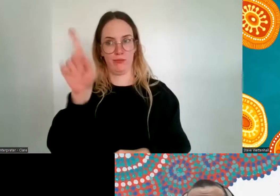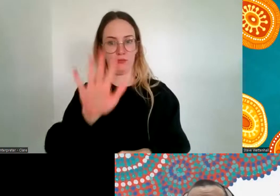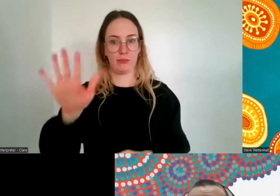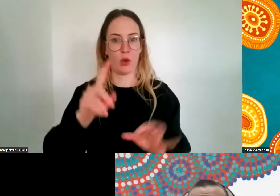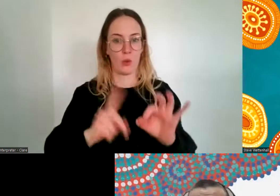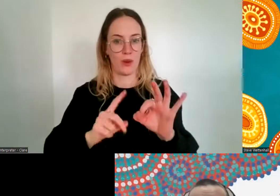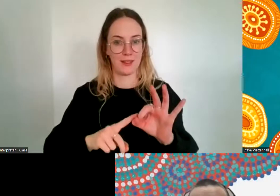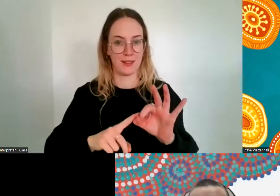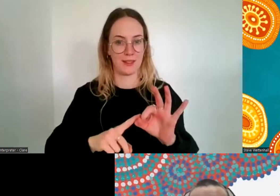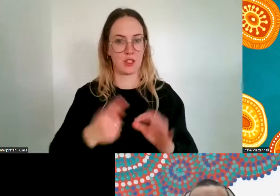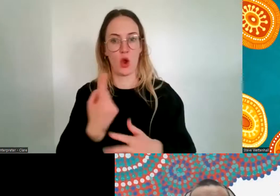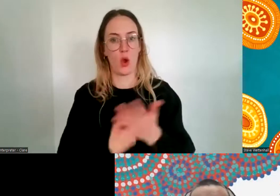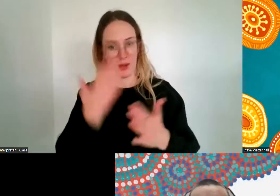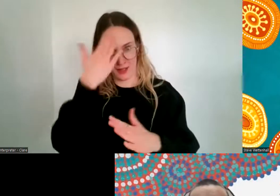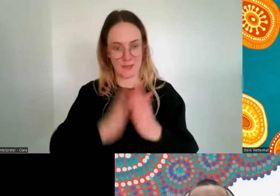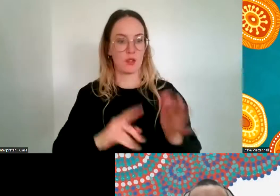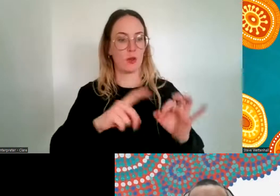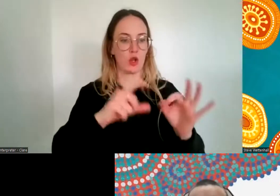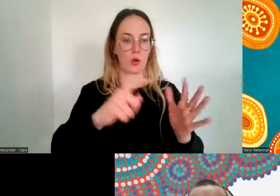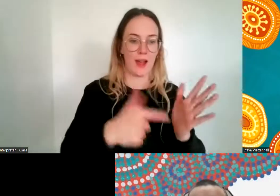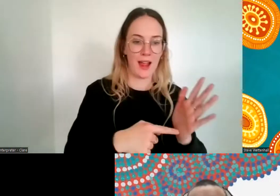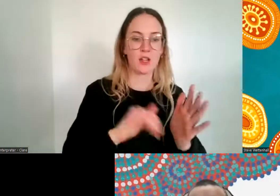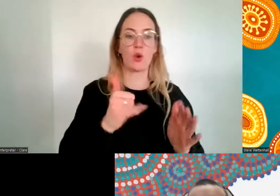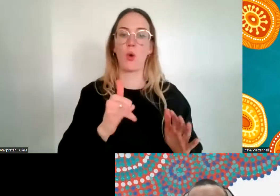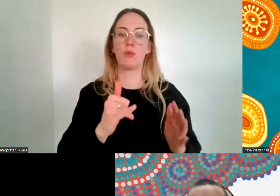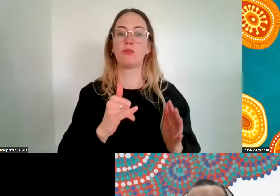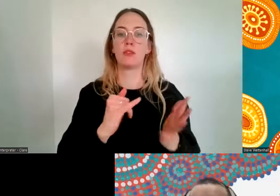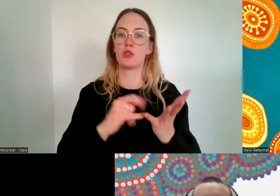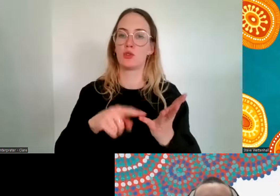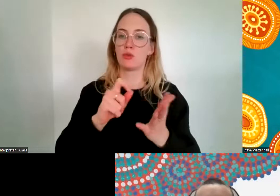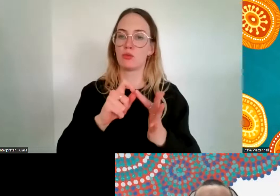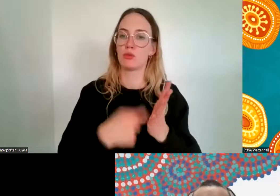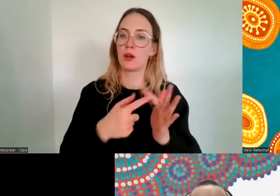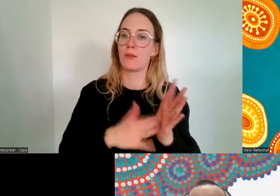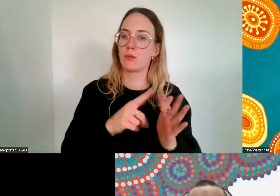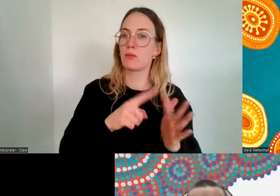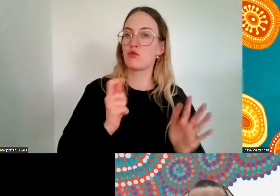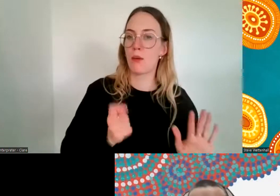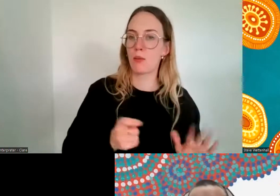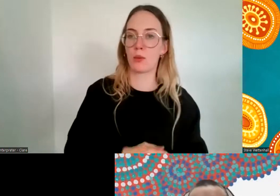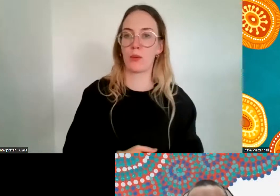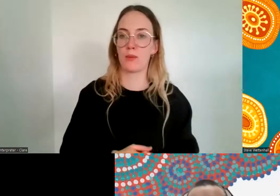within QCAT or the Queensland Civil and Administrative tribunal. It is our understanding that the other states CATs